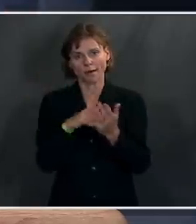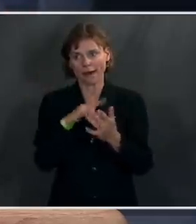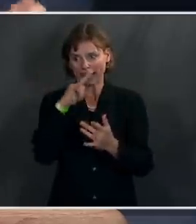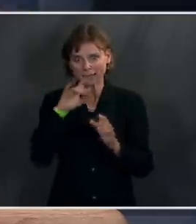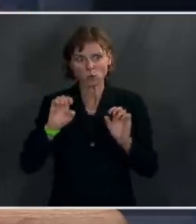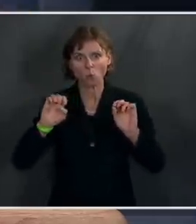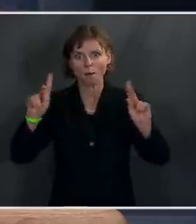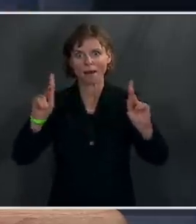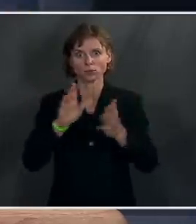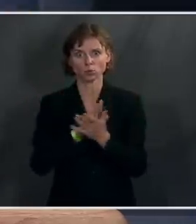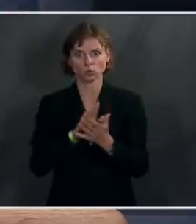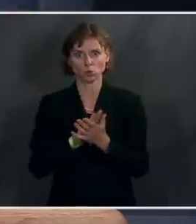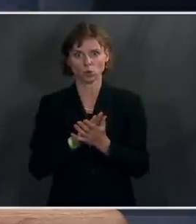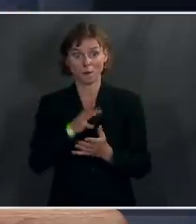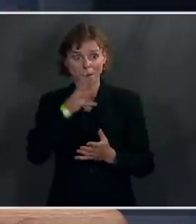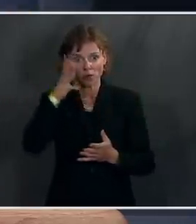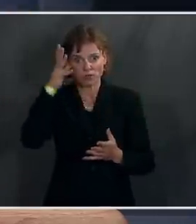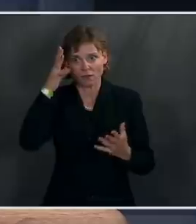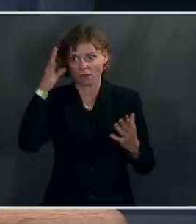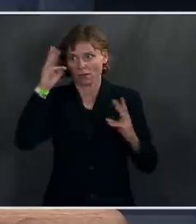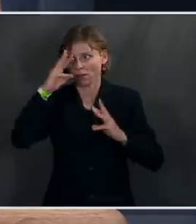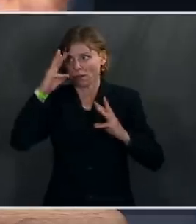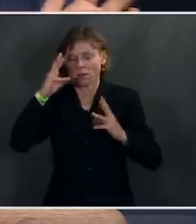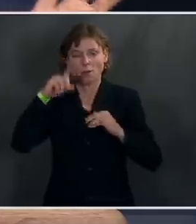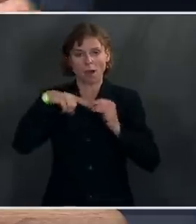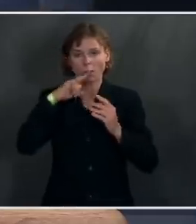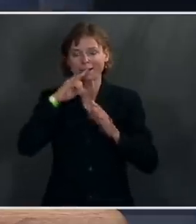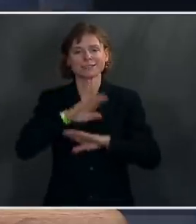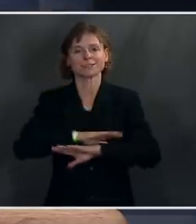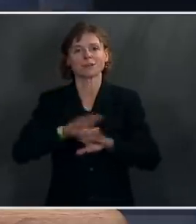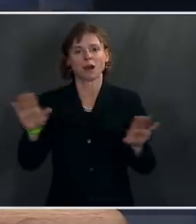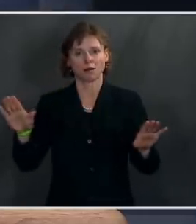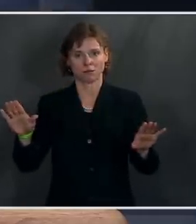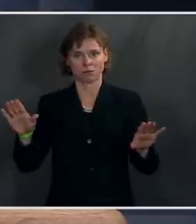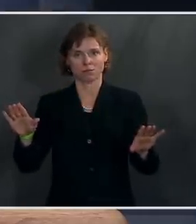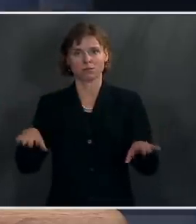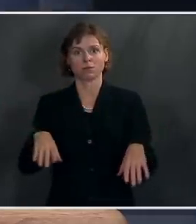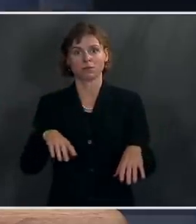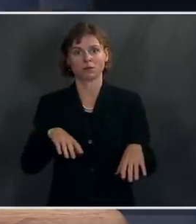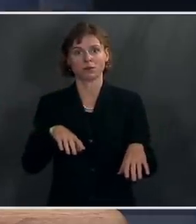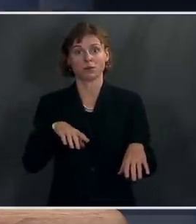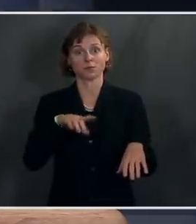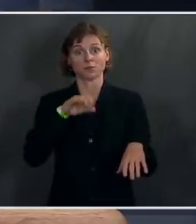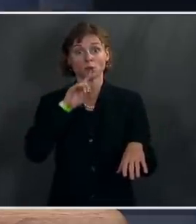Mothers and fathers cannot worry about their kids and ensure that that people can apply for unemployment insurance.